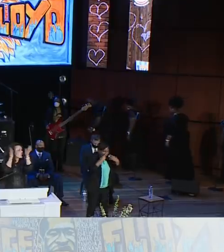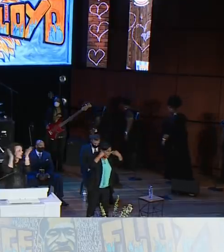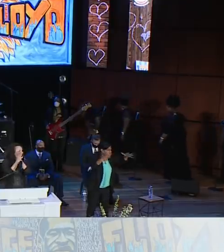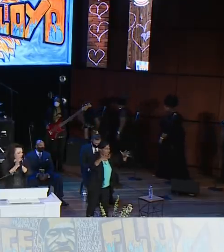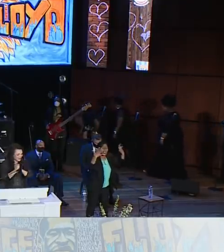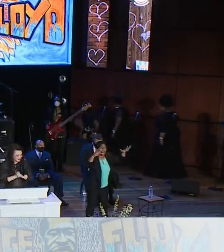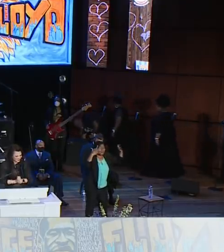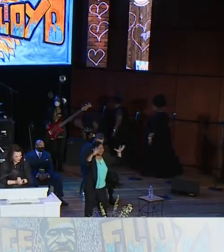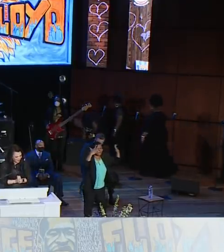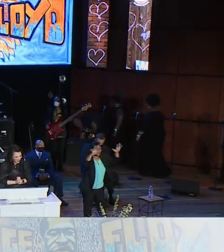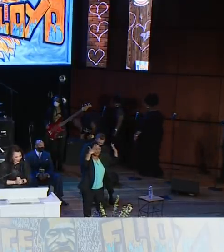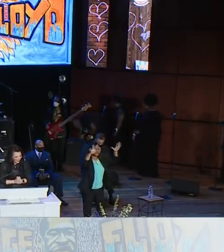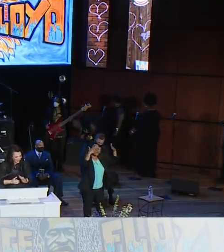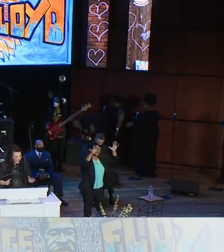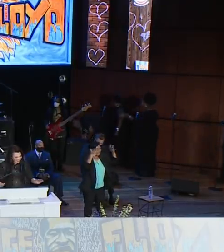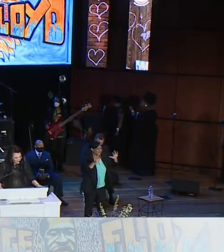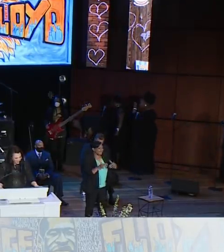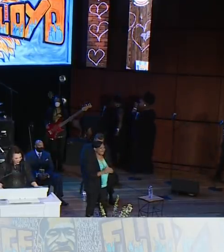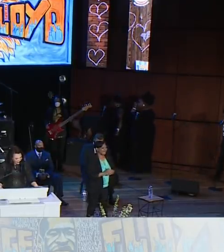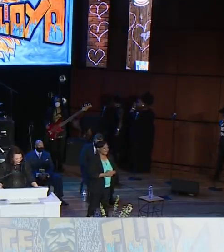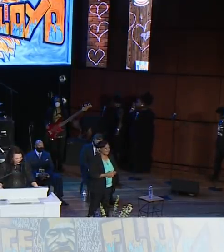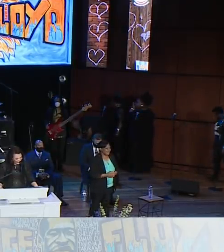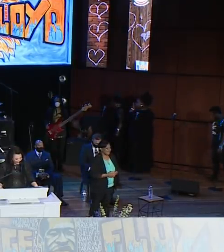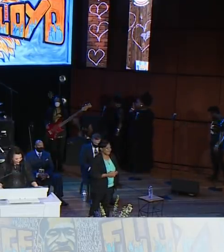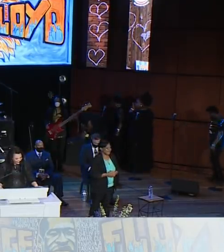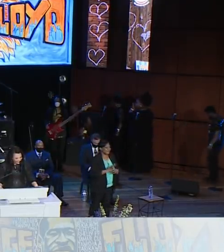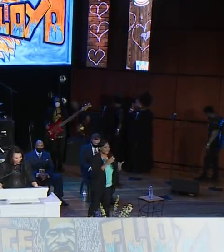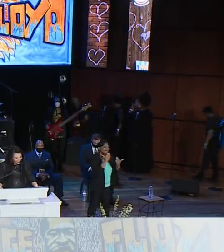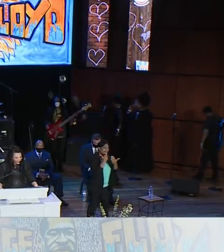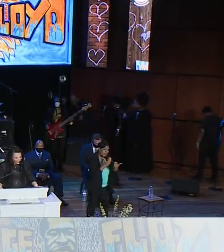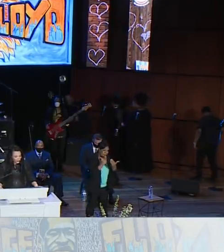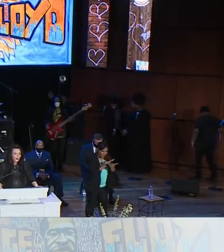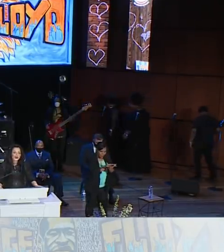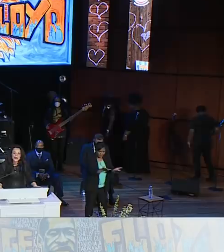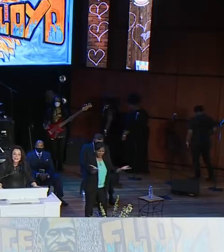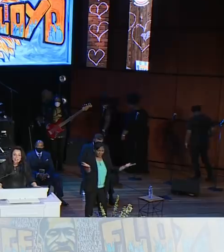THANK YOU, TIWANA. WONDERFUL, WONDERFUL, WONDERFUL. YES.